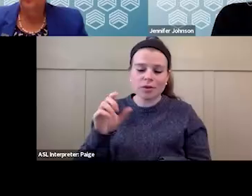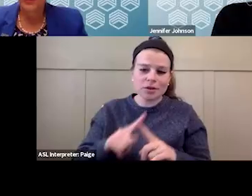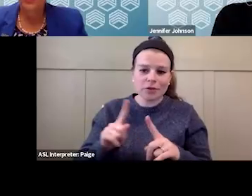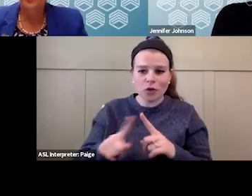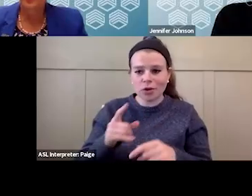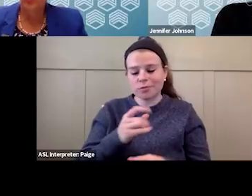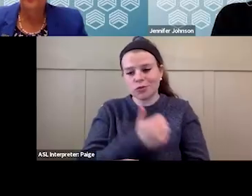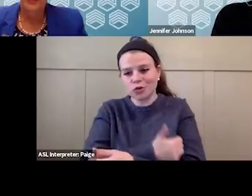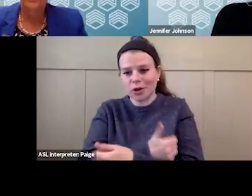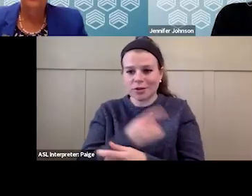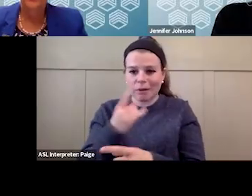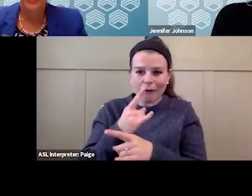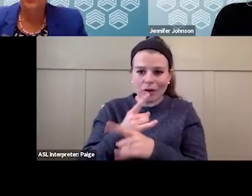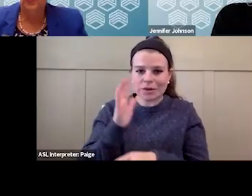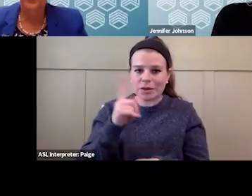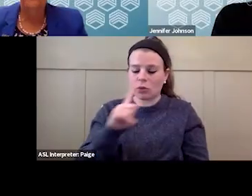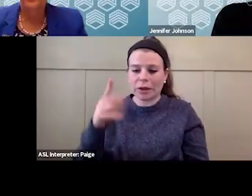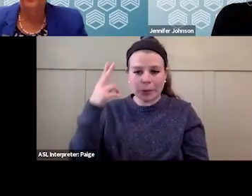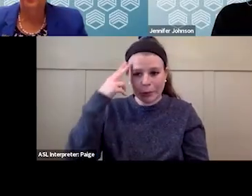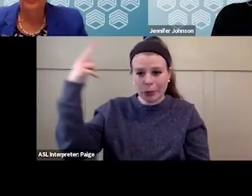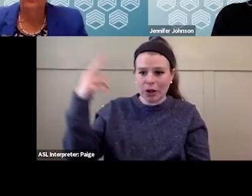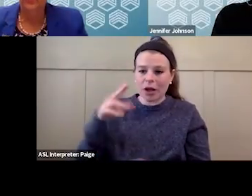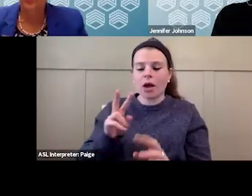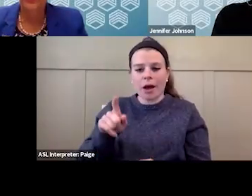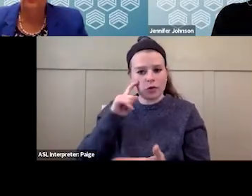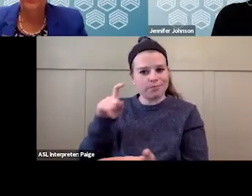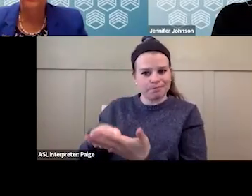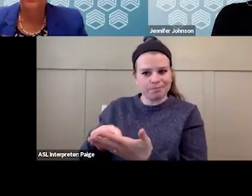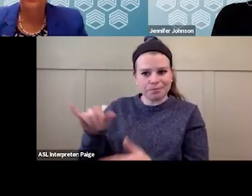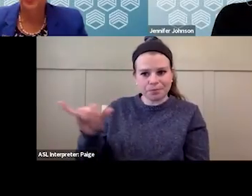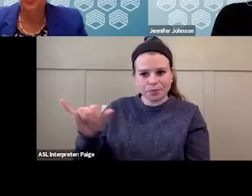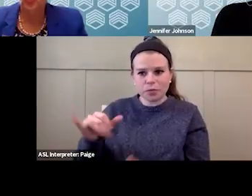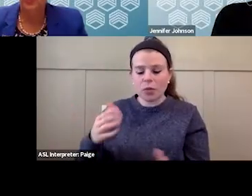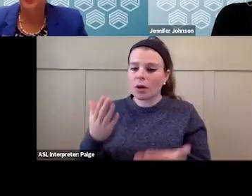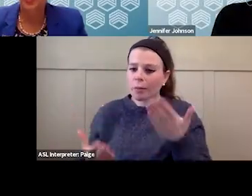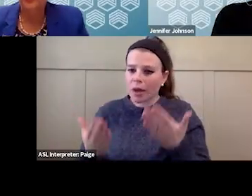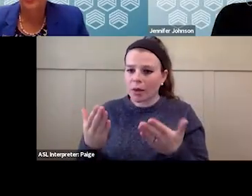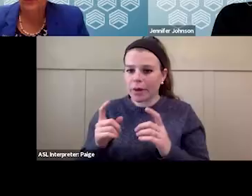So we have to know that as well. There you may, you might wanna give a short adjournment.